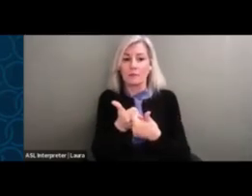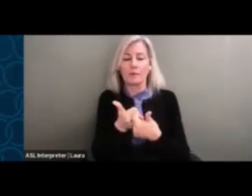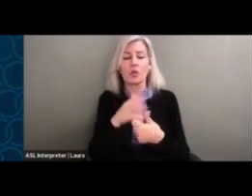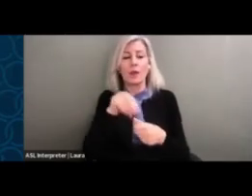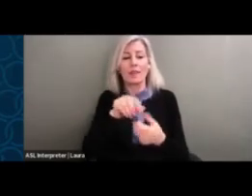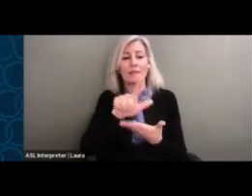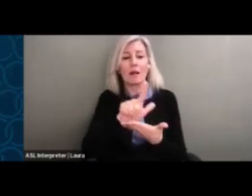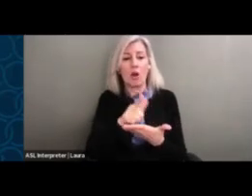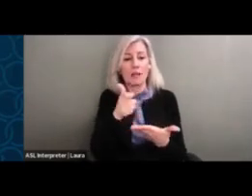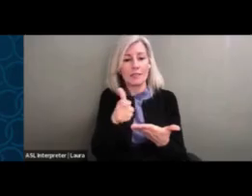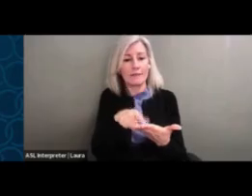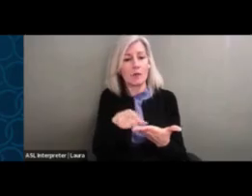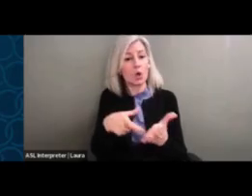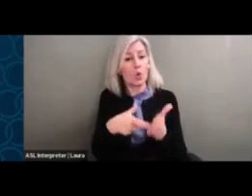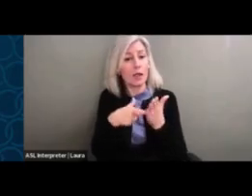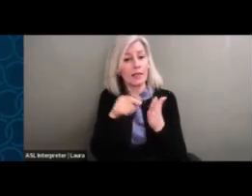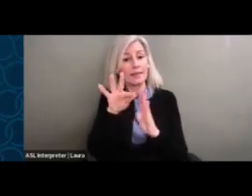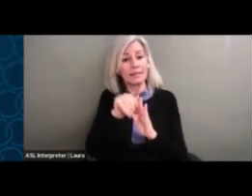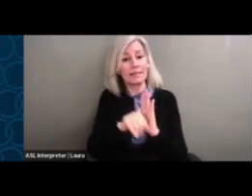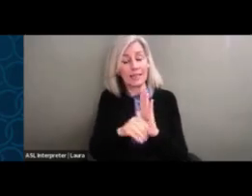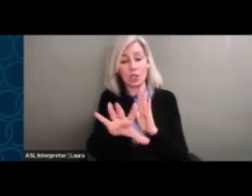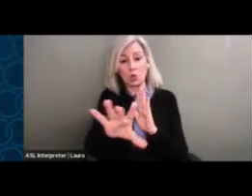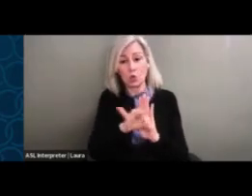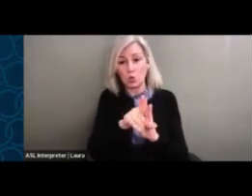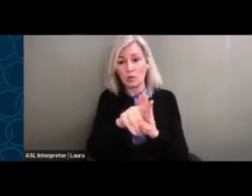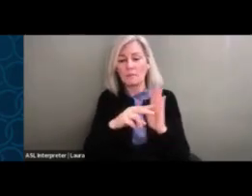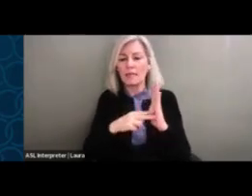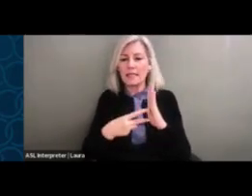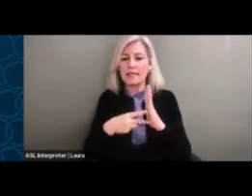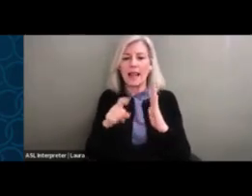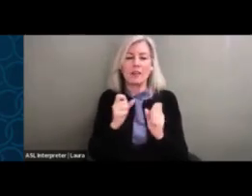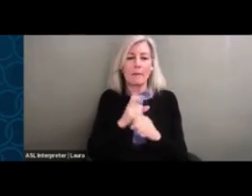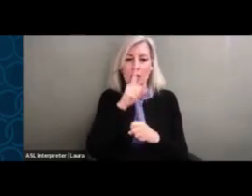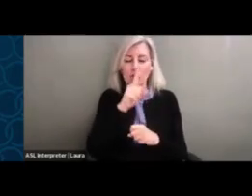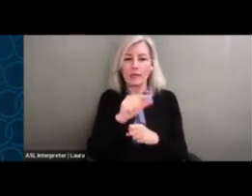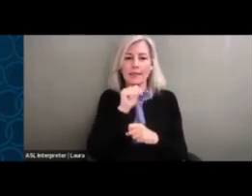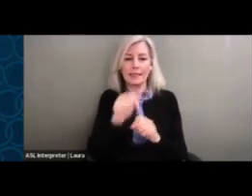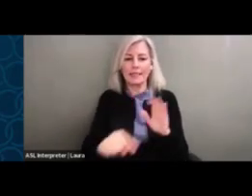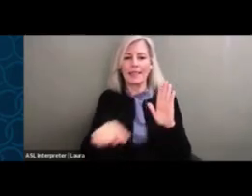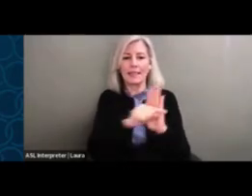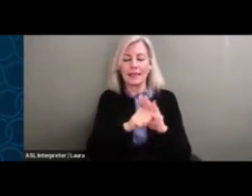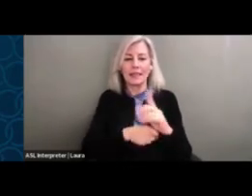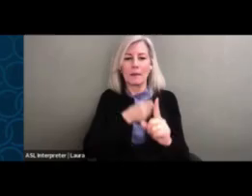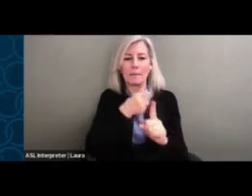or people who do not yet need an institutional level of care.